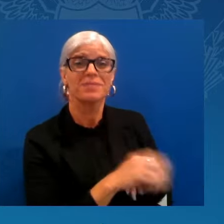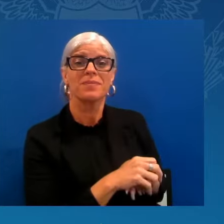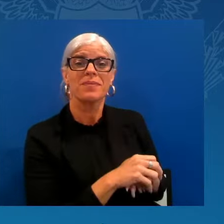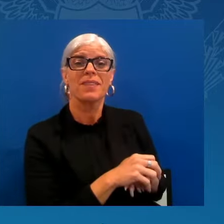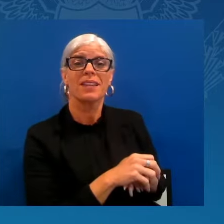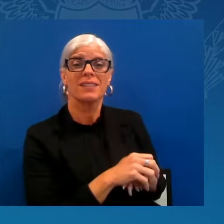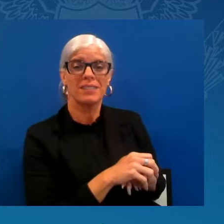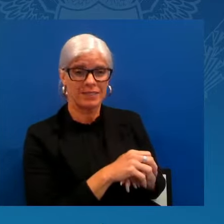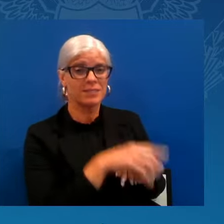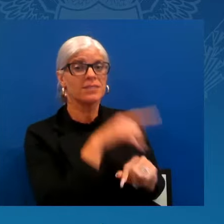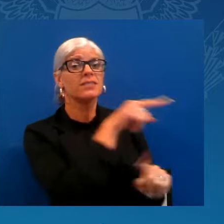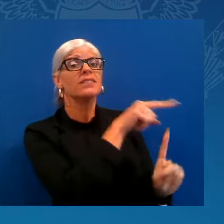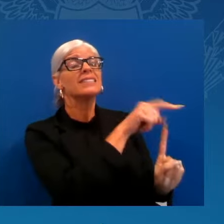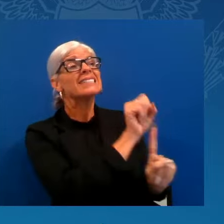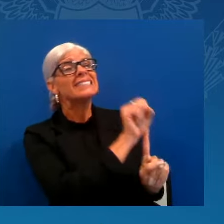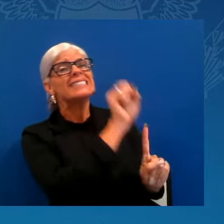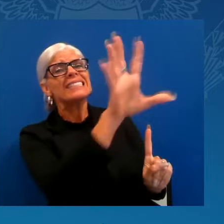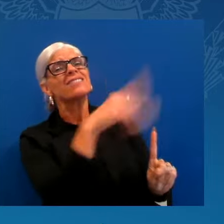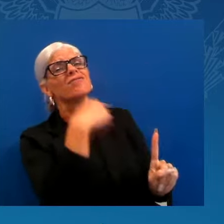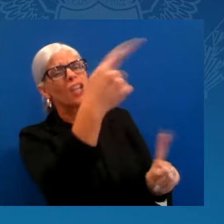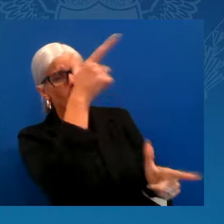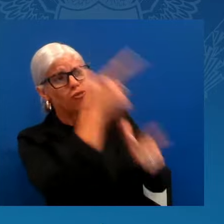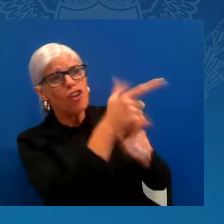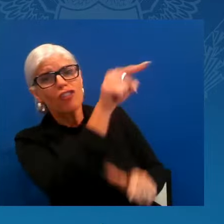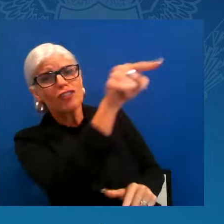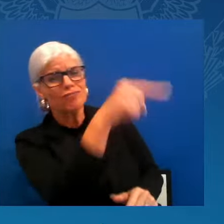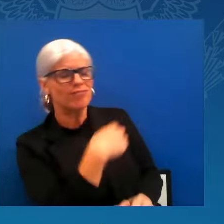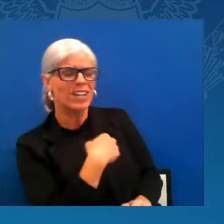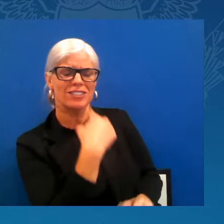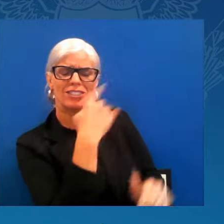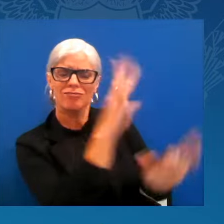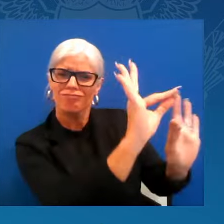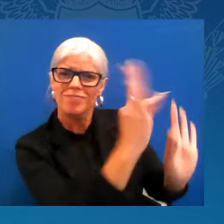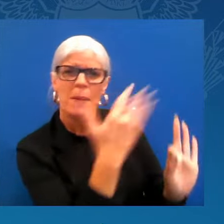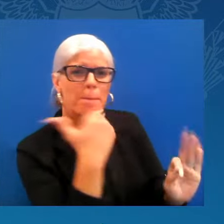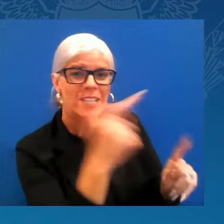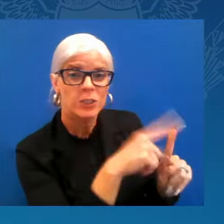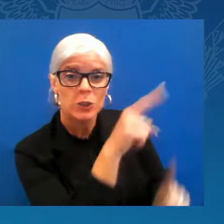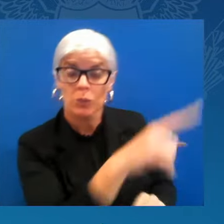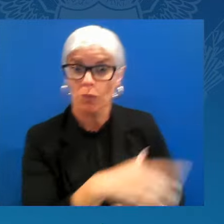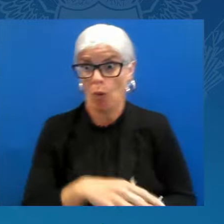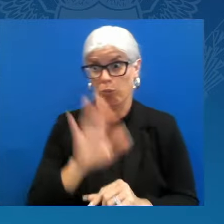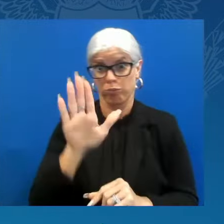It is wonderful to be with everyone tonight. To the members of Congress who are here, the leaders from our administration,